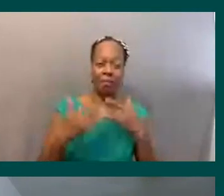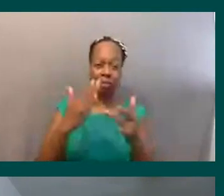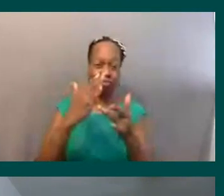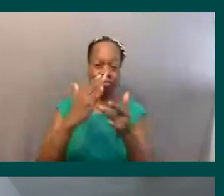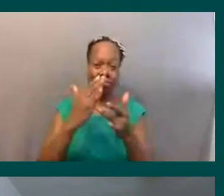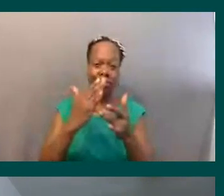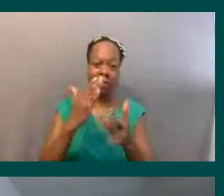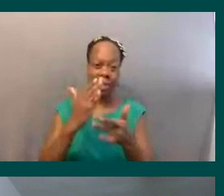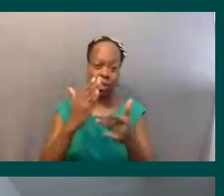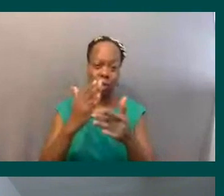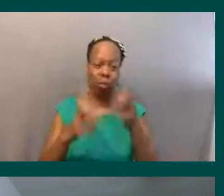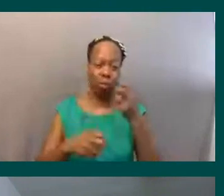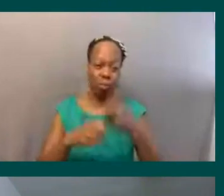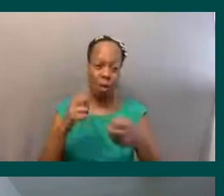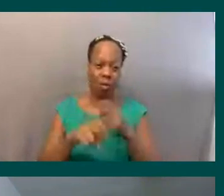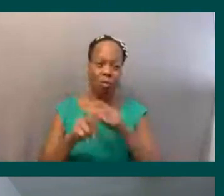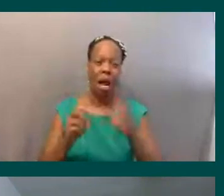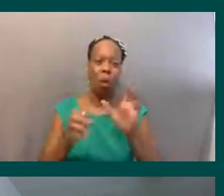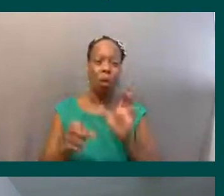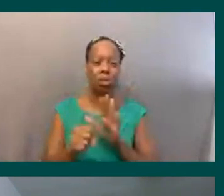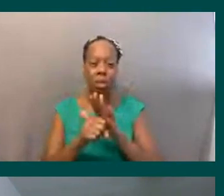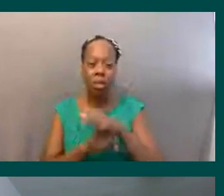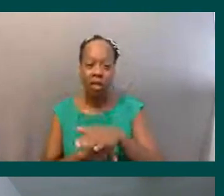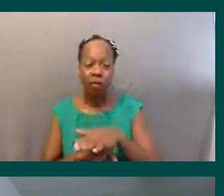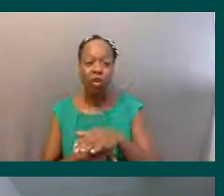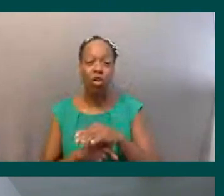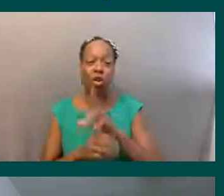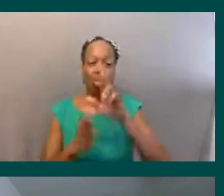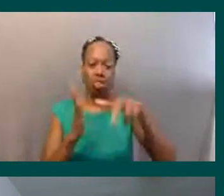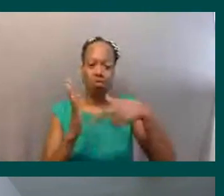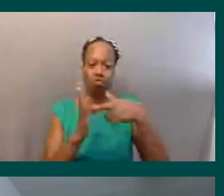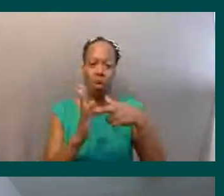what a physiatrist is and Dr. Carmel,